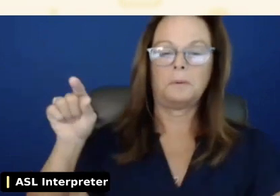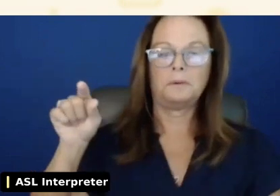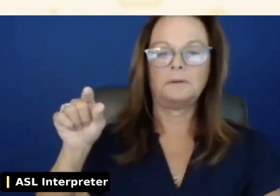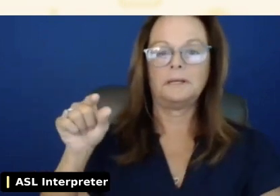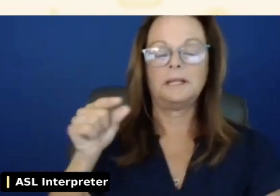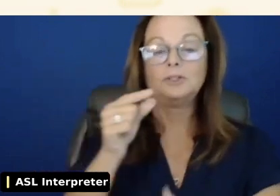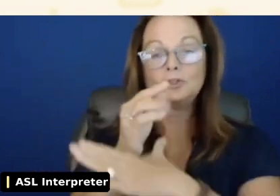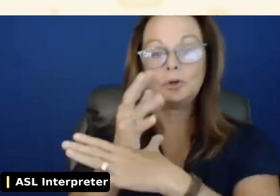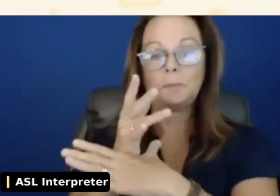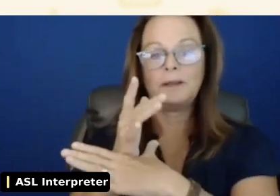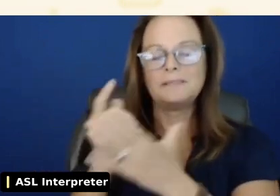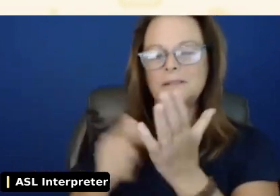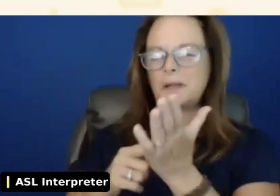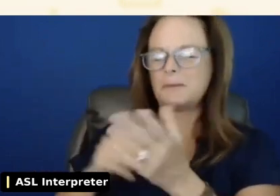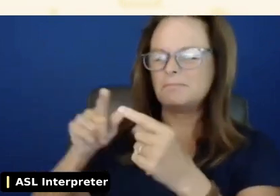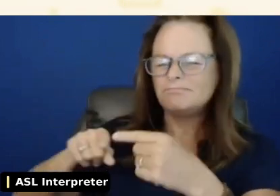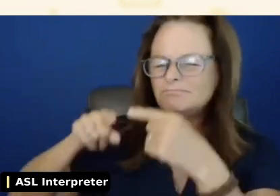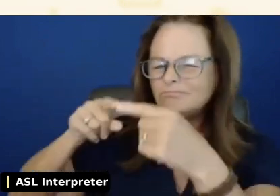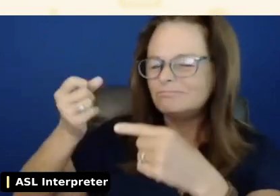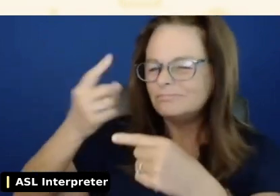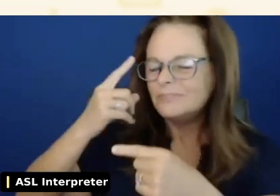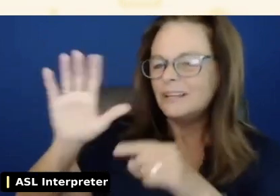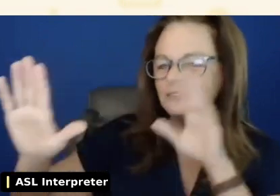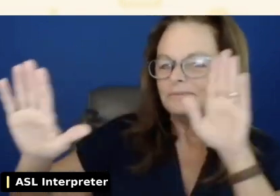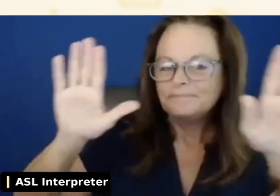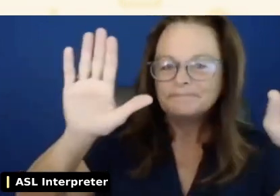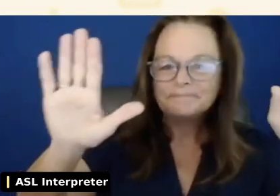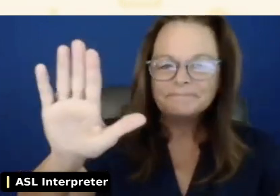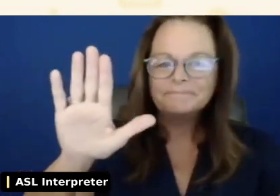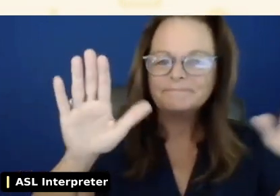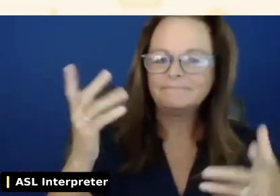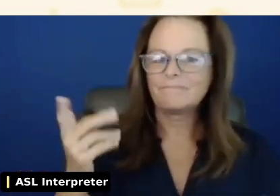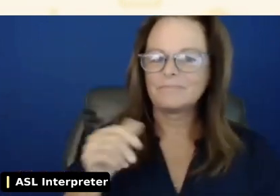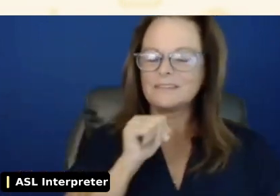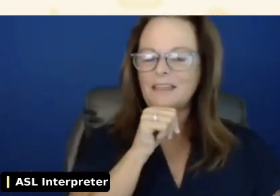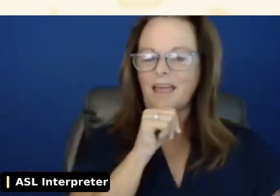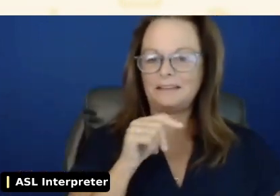to understand others when they don't speak in a clear voice,